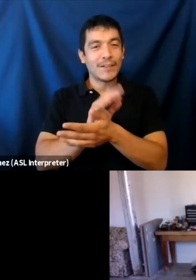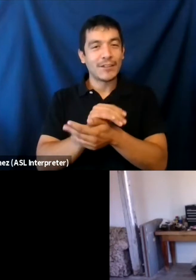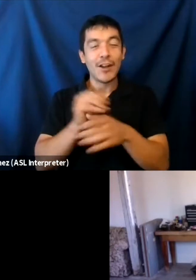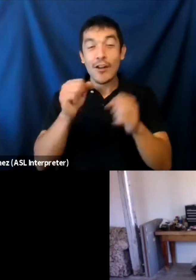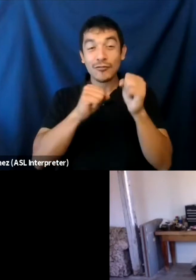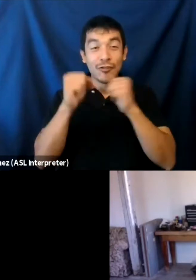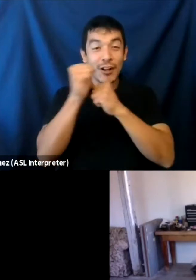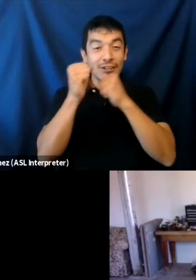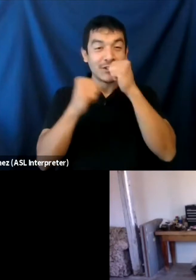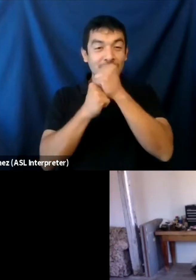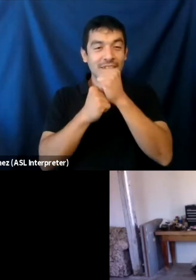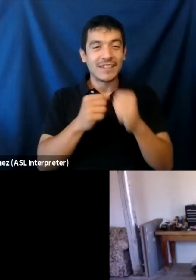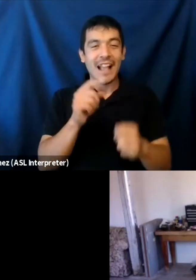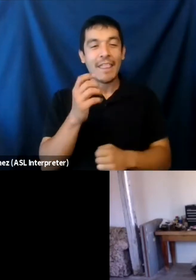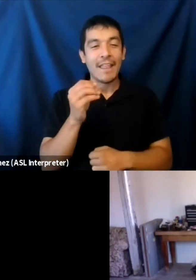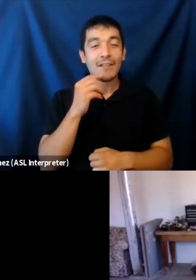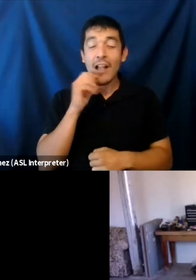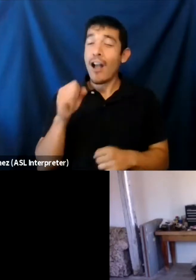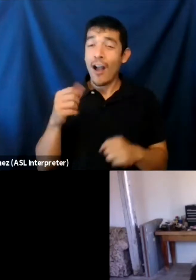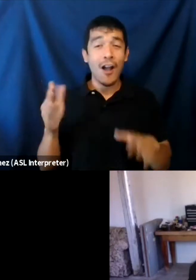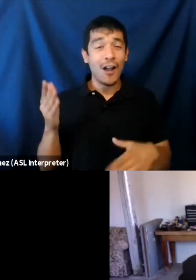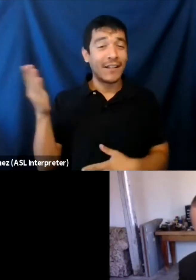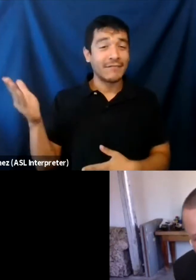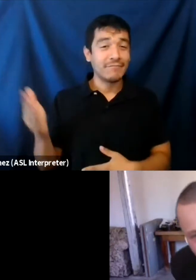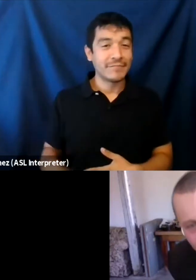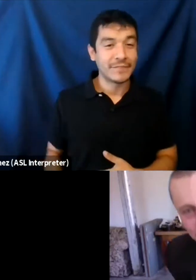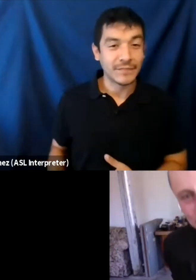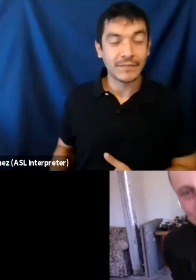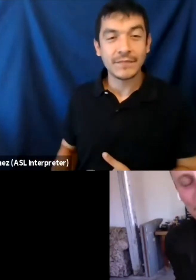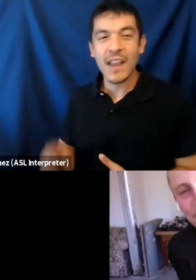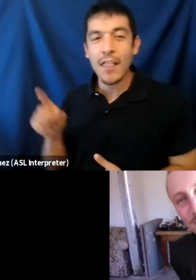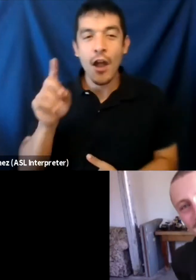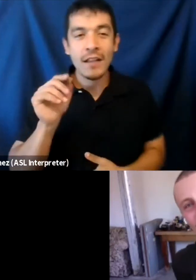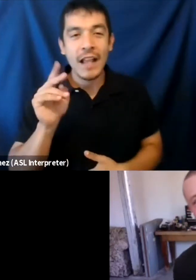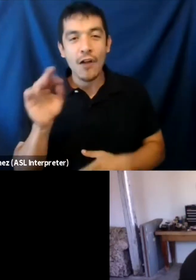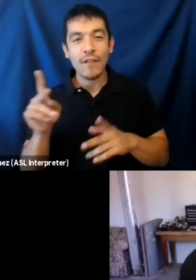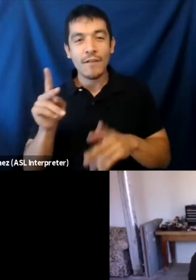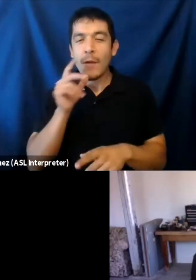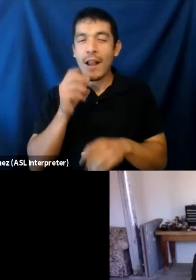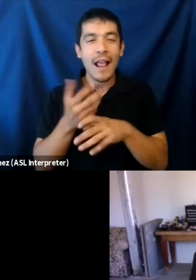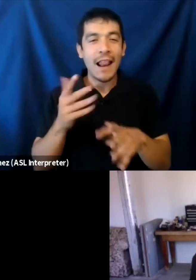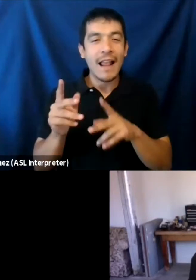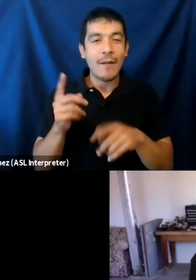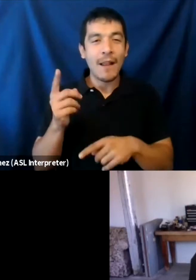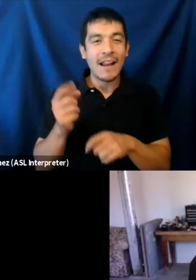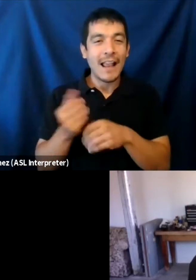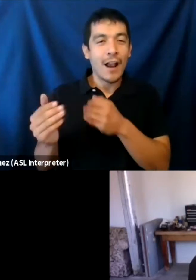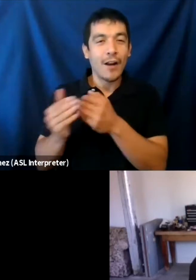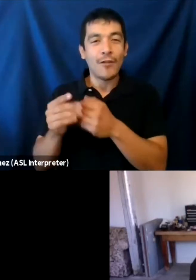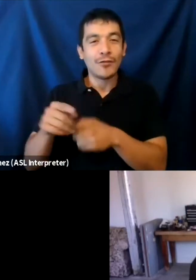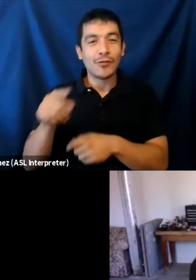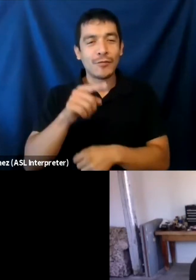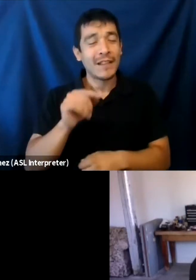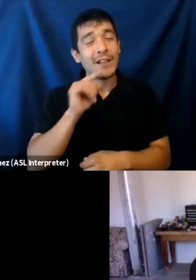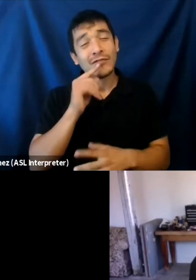Yeah, it already has. There was this gender of people just don't let anybody get close to you, which is really sad, but...